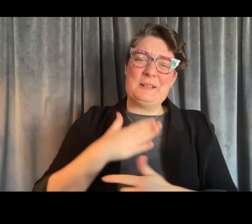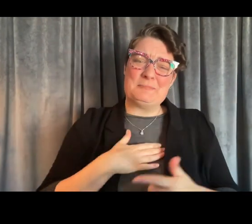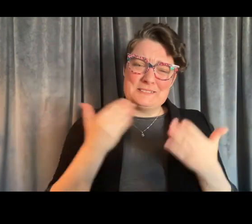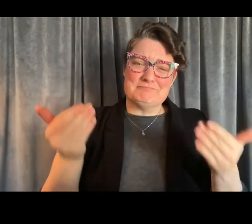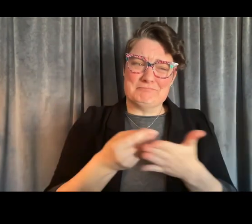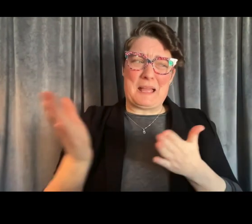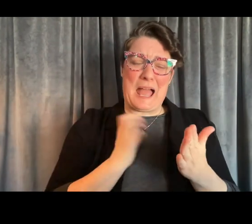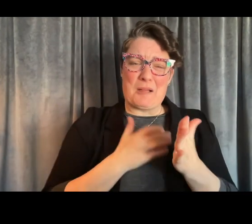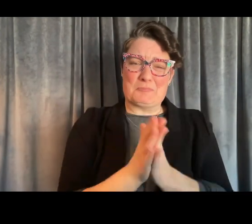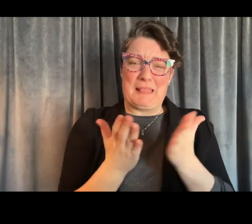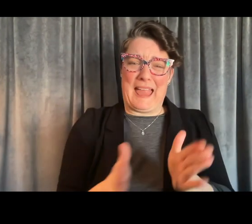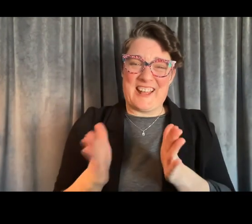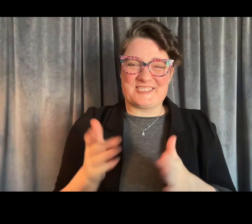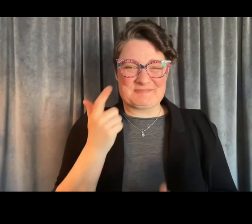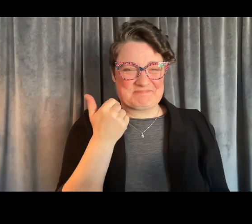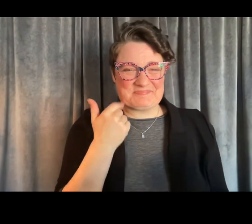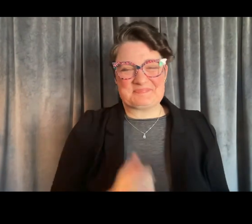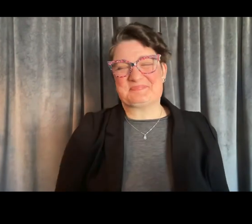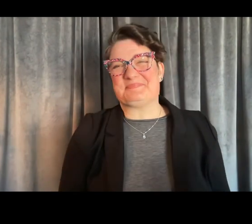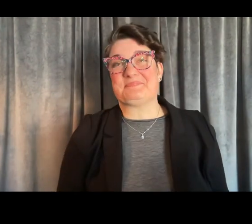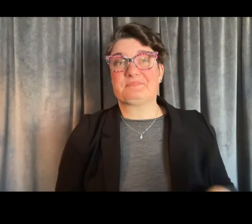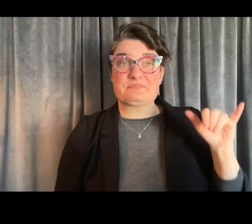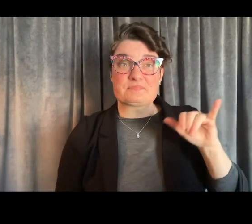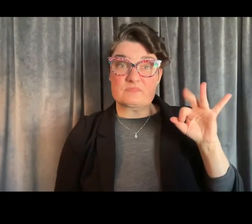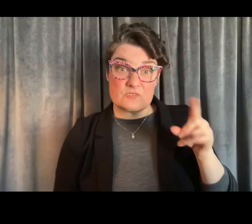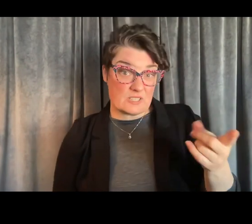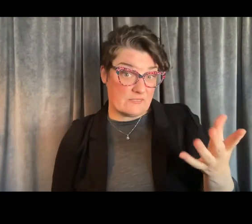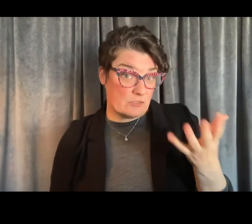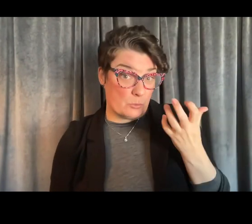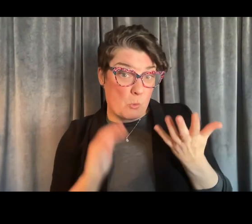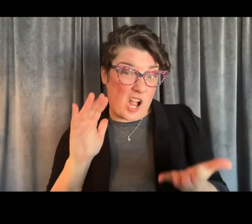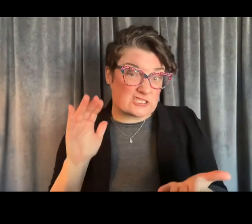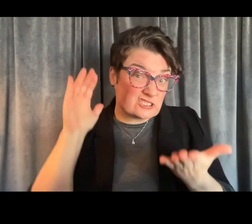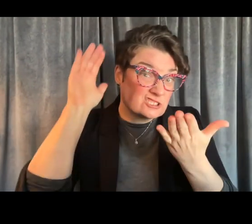Nomy: Also if you want planners for a raffle or if you can think of other